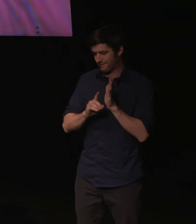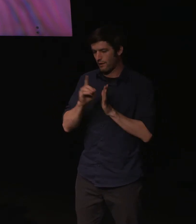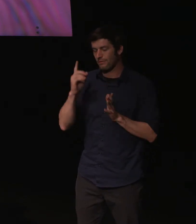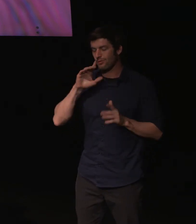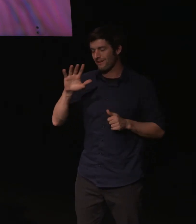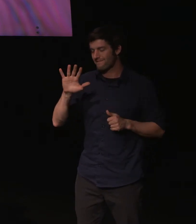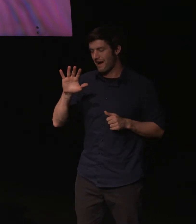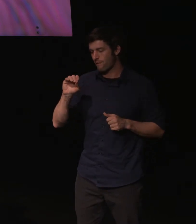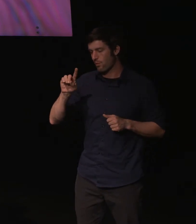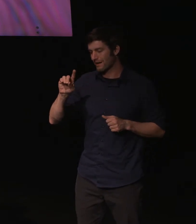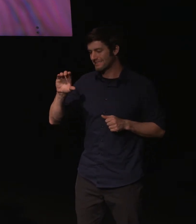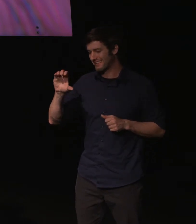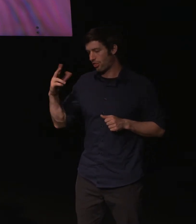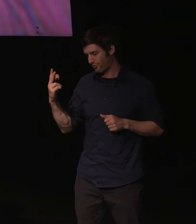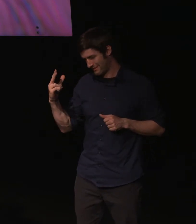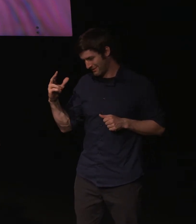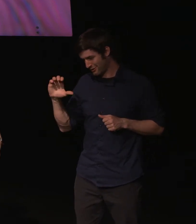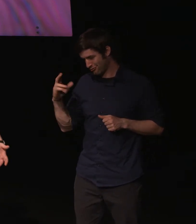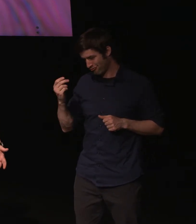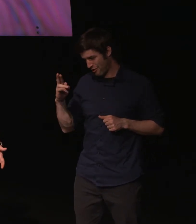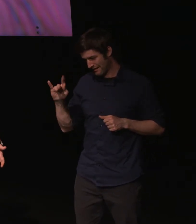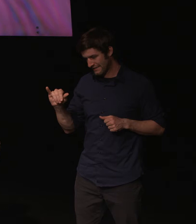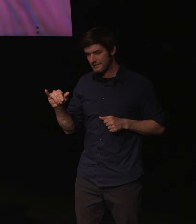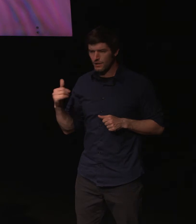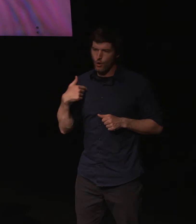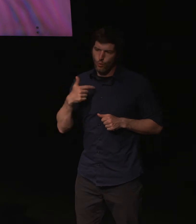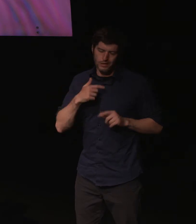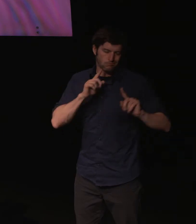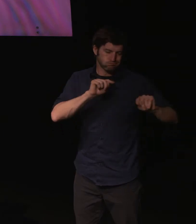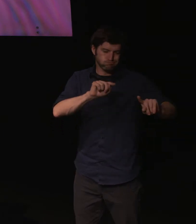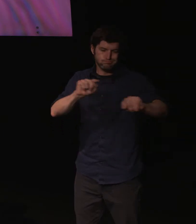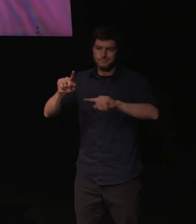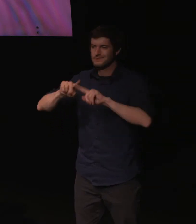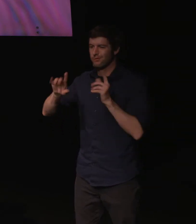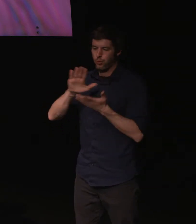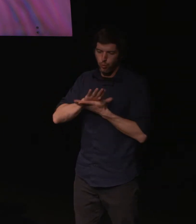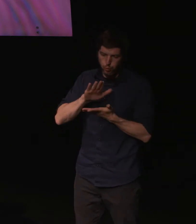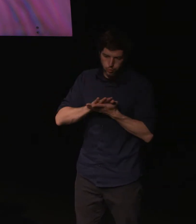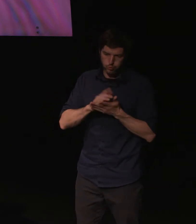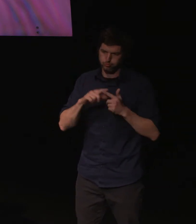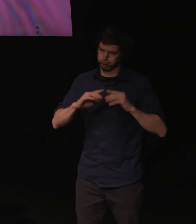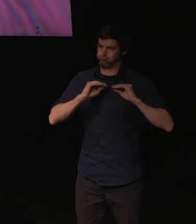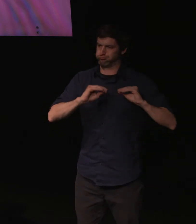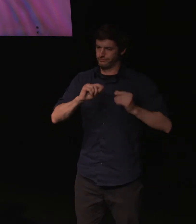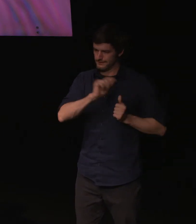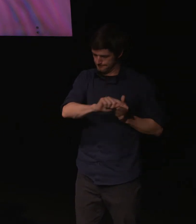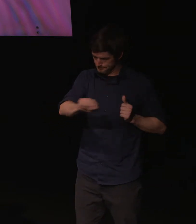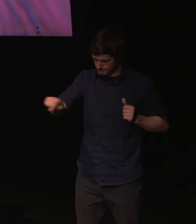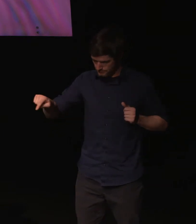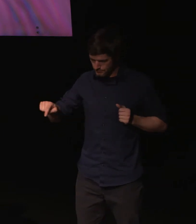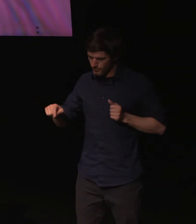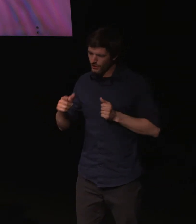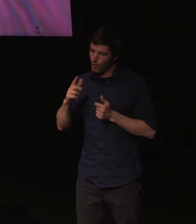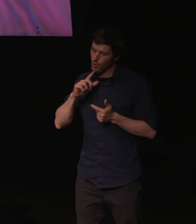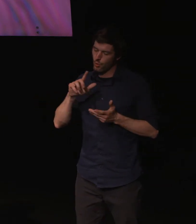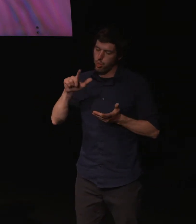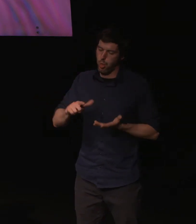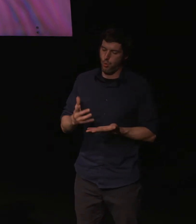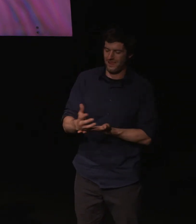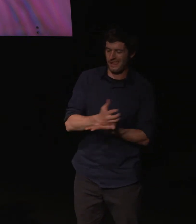We go around to different schools who ordered a program as electives. And then it's low income schools, I teach STEAM in art and stuff.